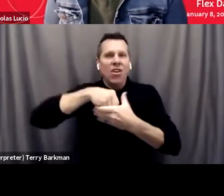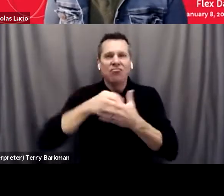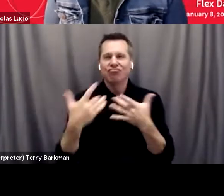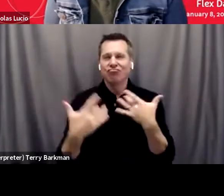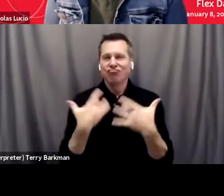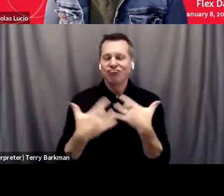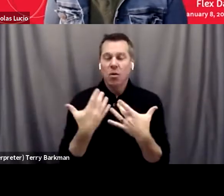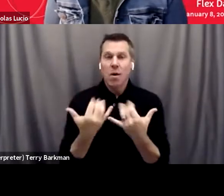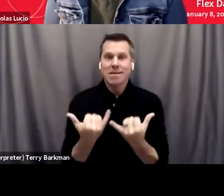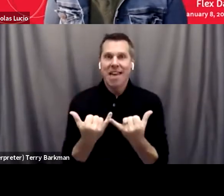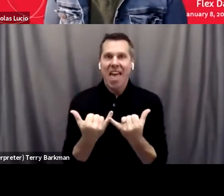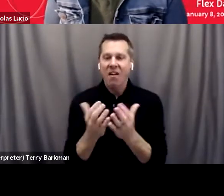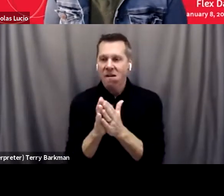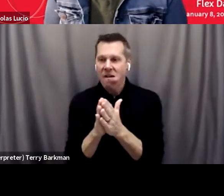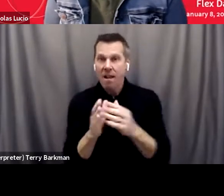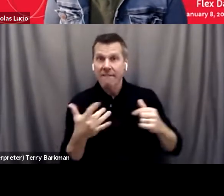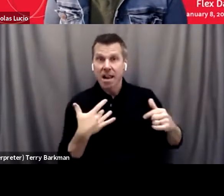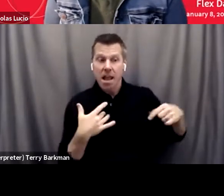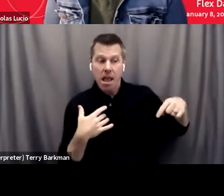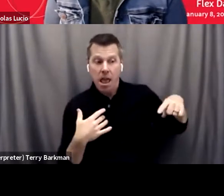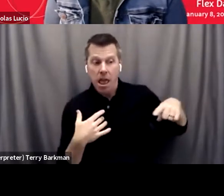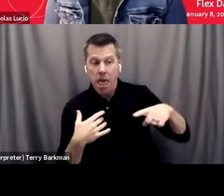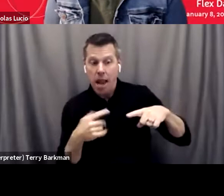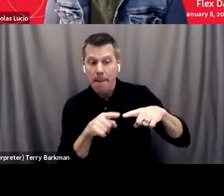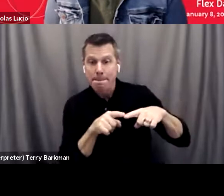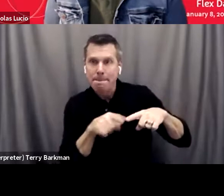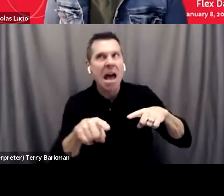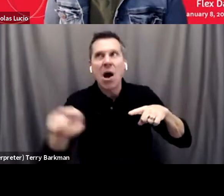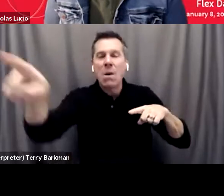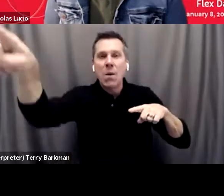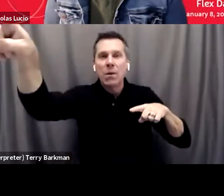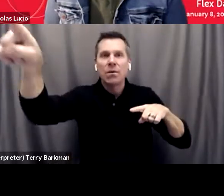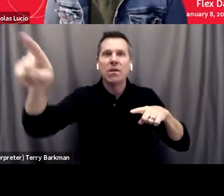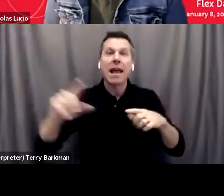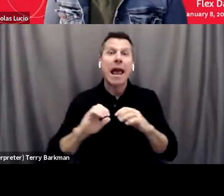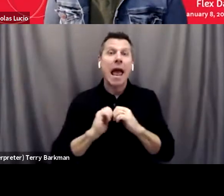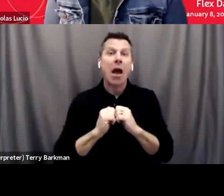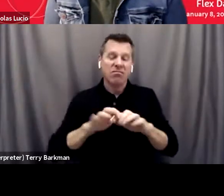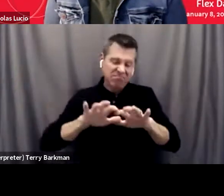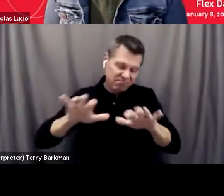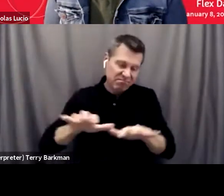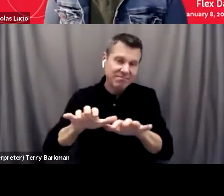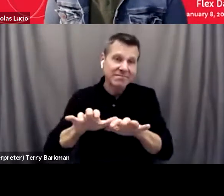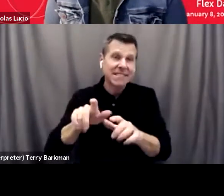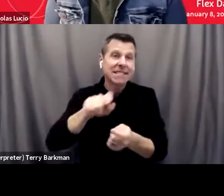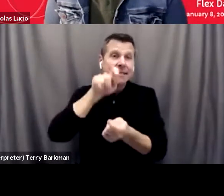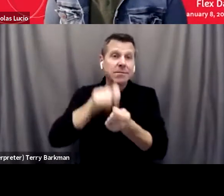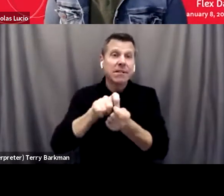now, and where we're progressing through in our evolution of guided pathways and our efforts, specifically, to start making sure